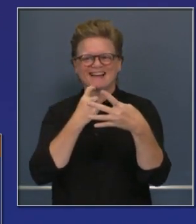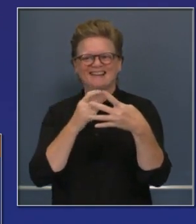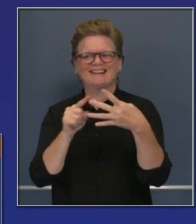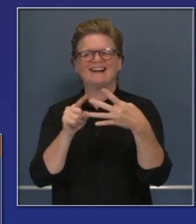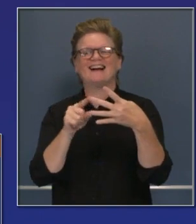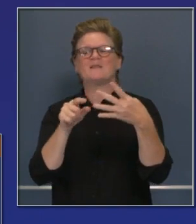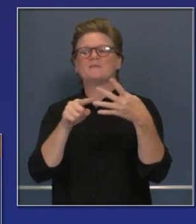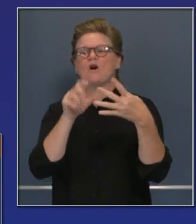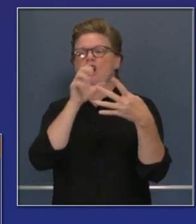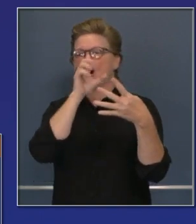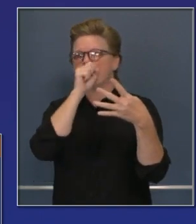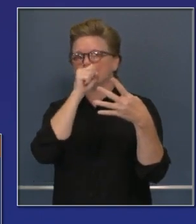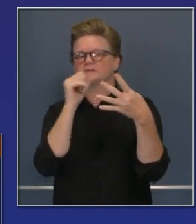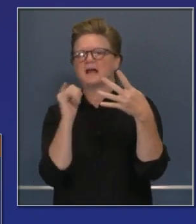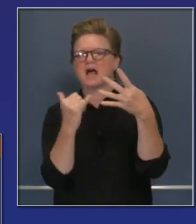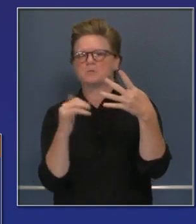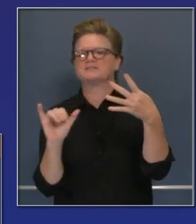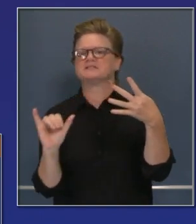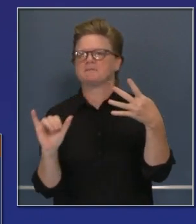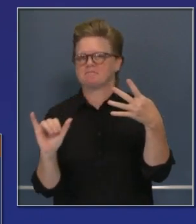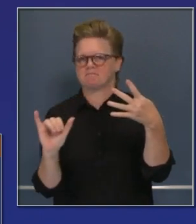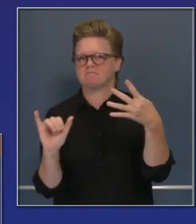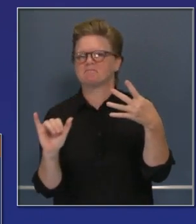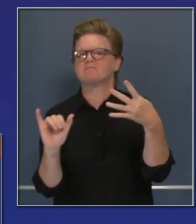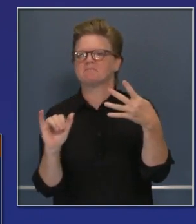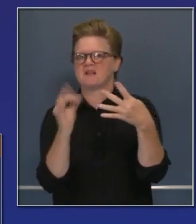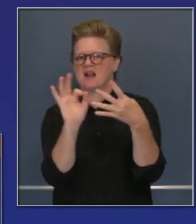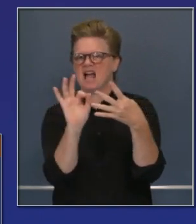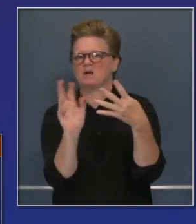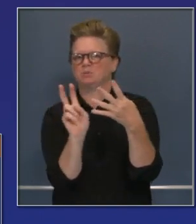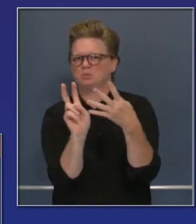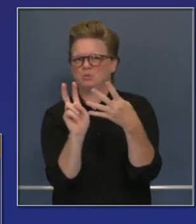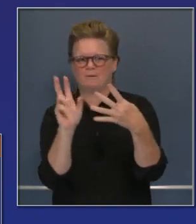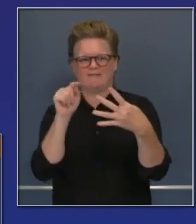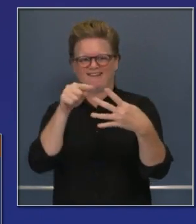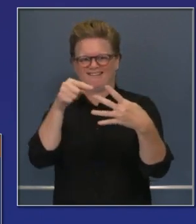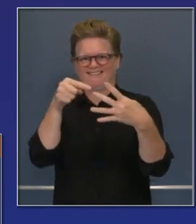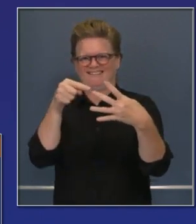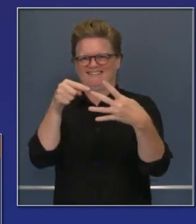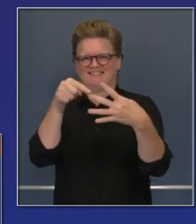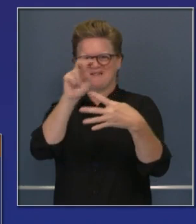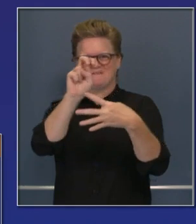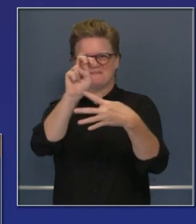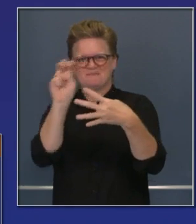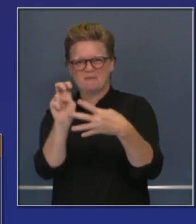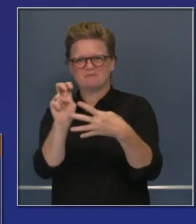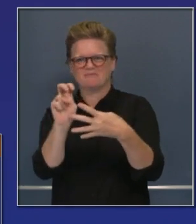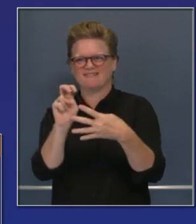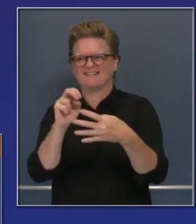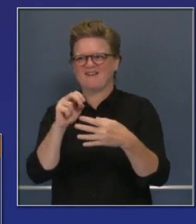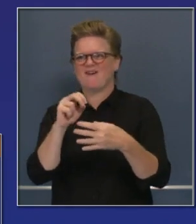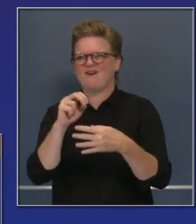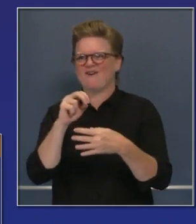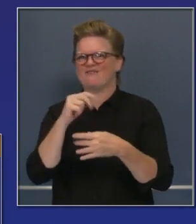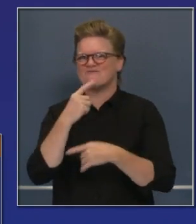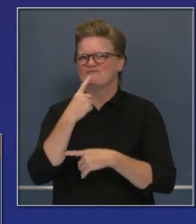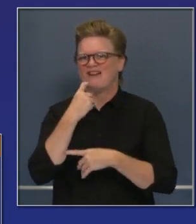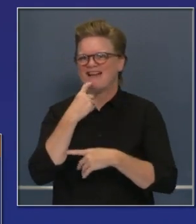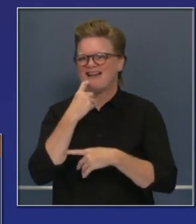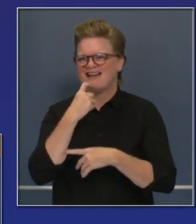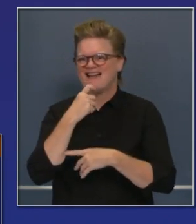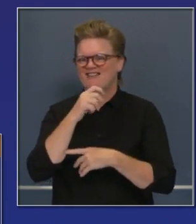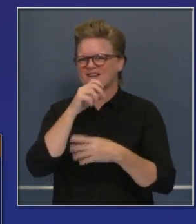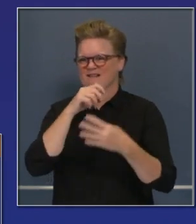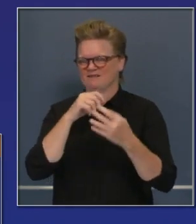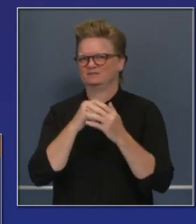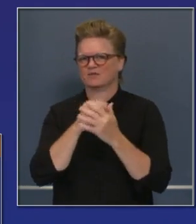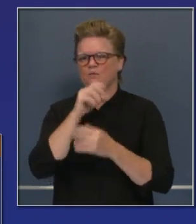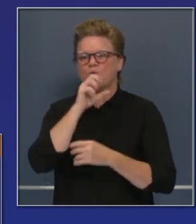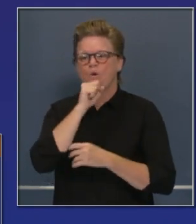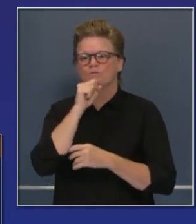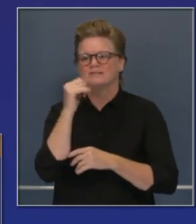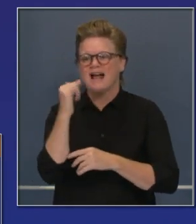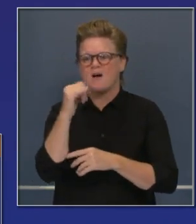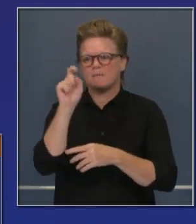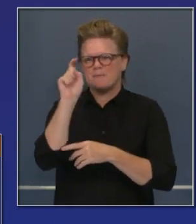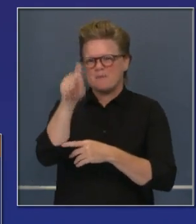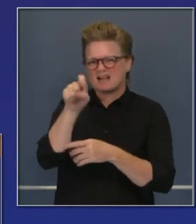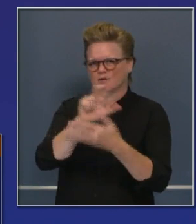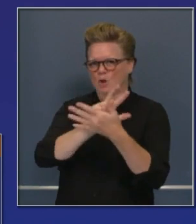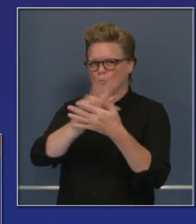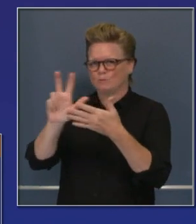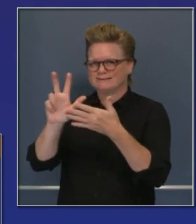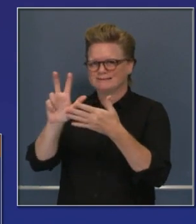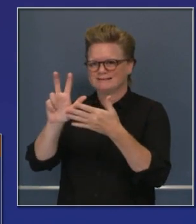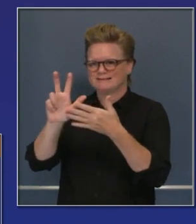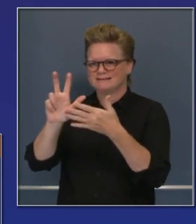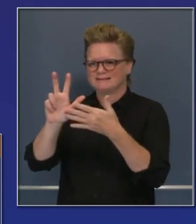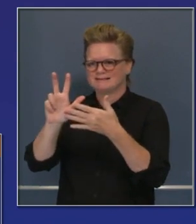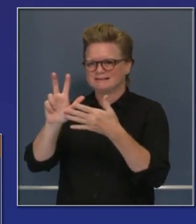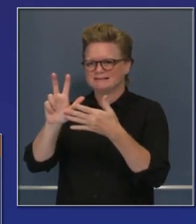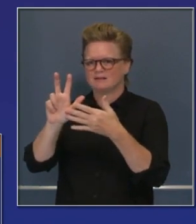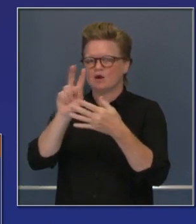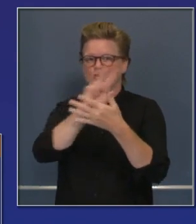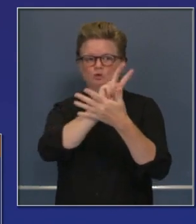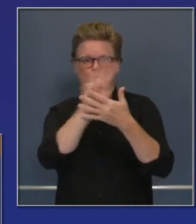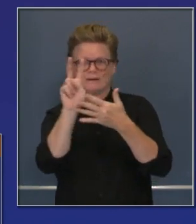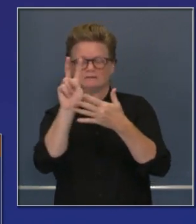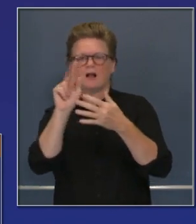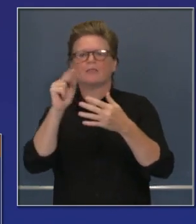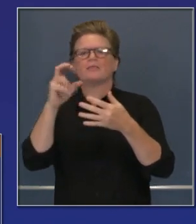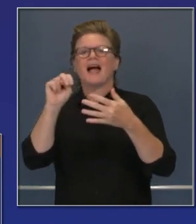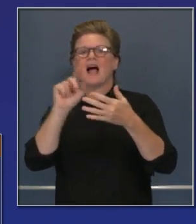THAT IS 33 COUNTIES NOW IN THE PURPLE TIER, 14 IN THE RED ORANGE AND YELLOW STAYED STABLE AT NINE AND TWO, AND THAT IS ONLY BECAUSE WE ARE REQUIRING COUNTIES IN RED, ORANGE AND